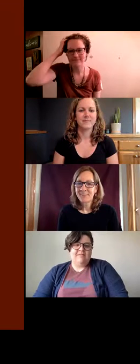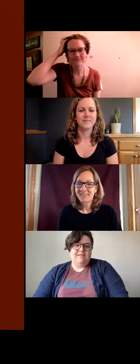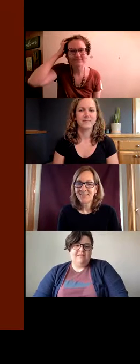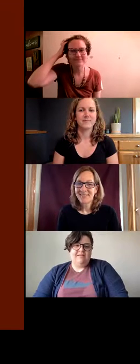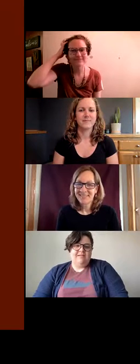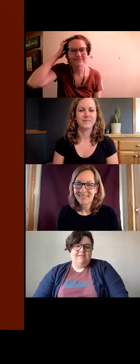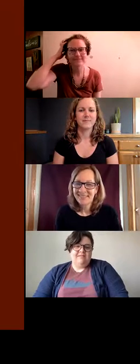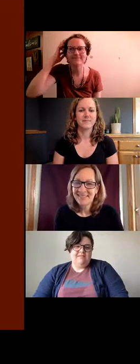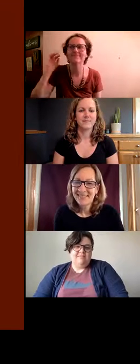That's why!